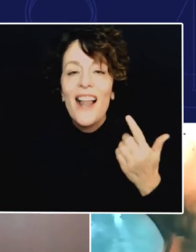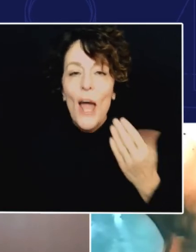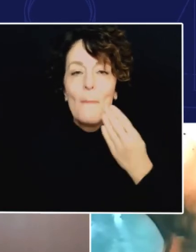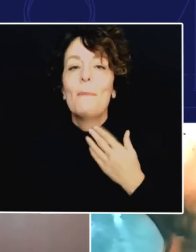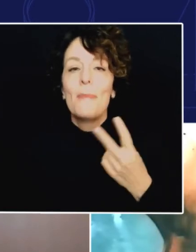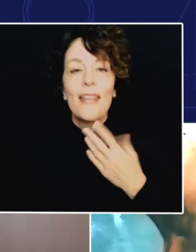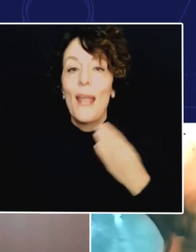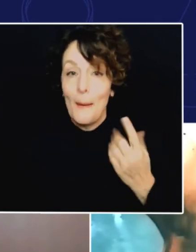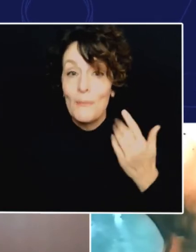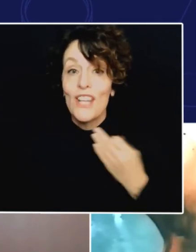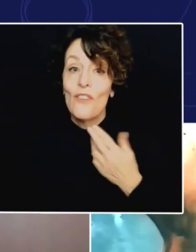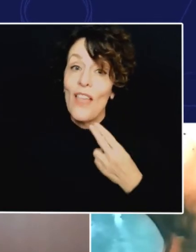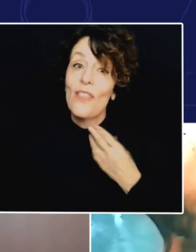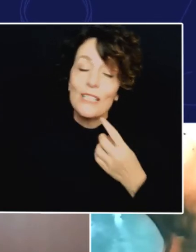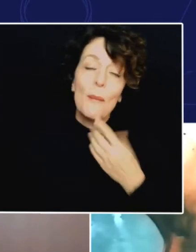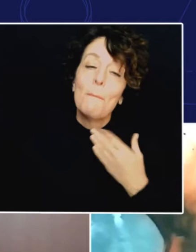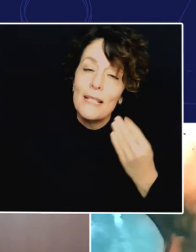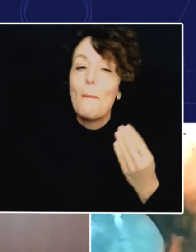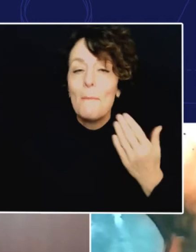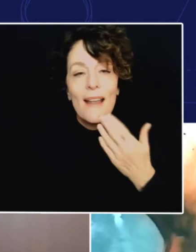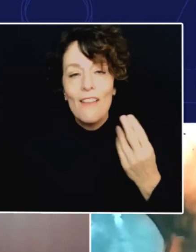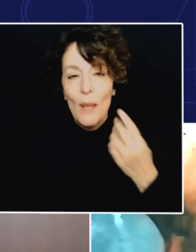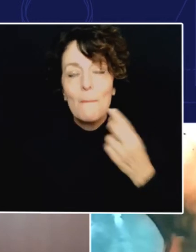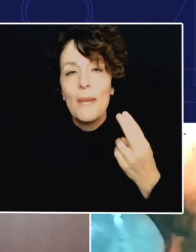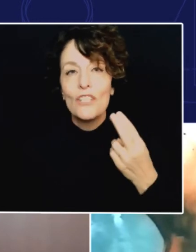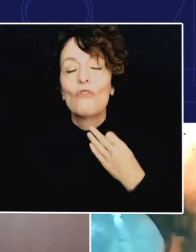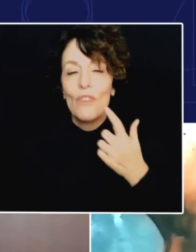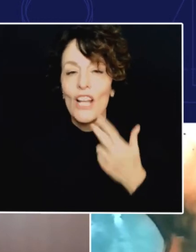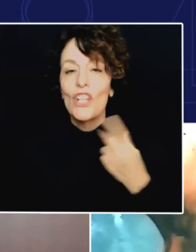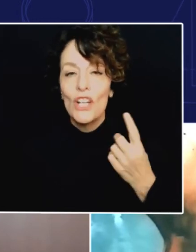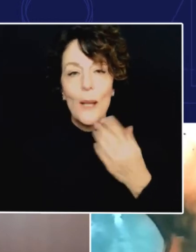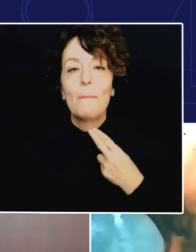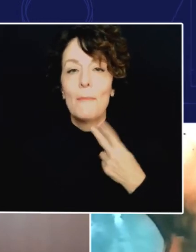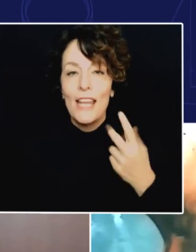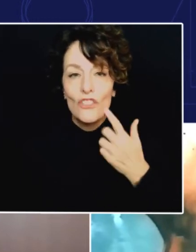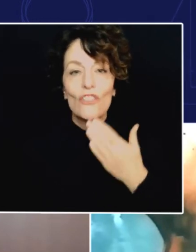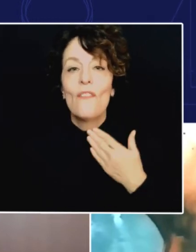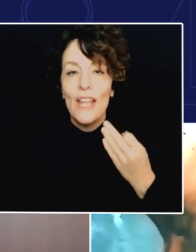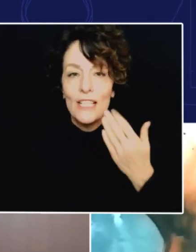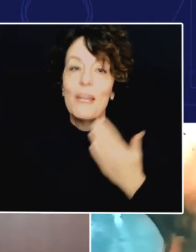I struggle a lot being able to hear... in that space, but everybody is really good about making sure that they face me--